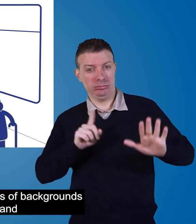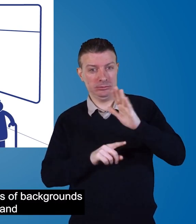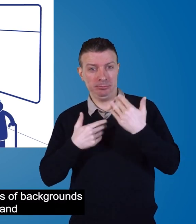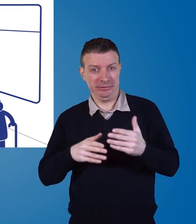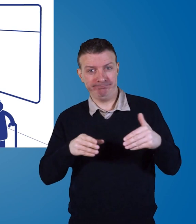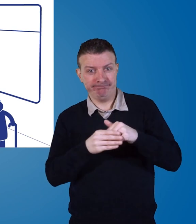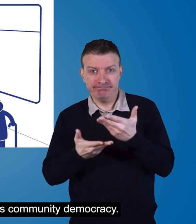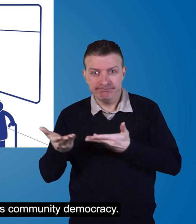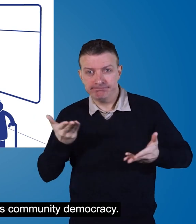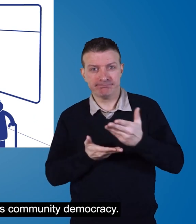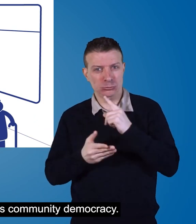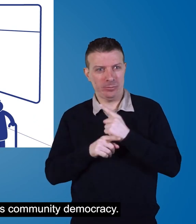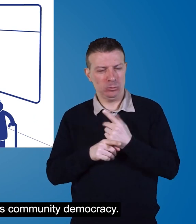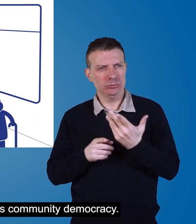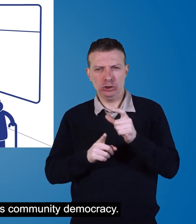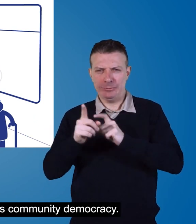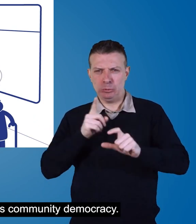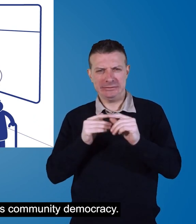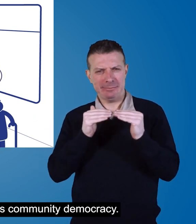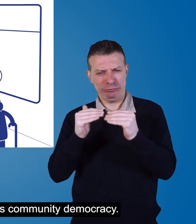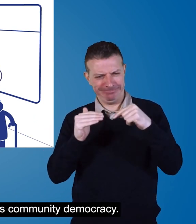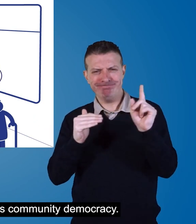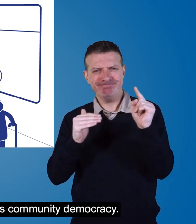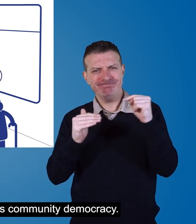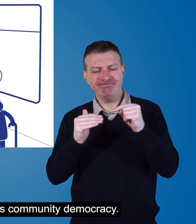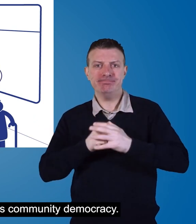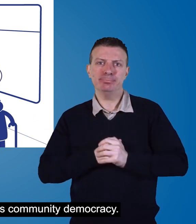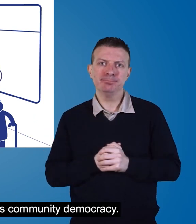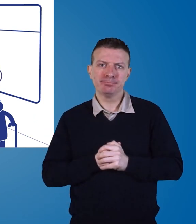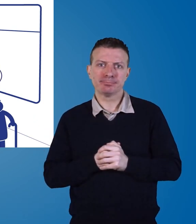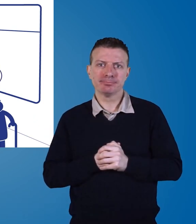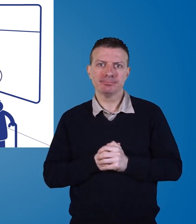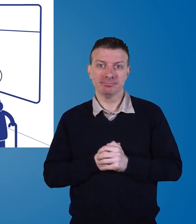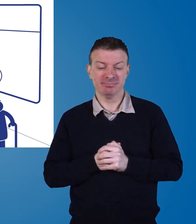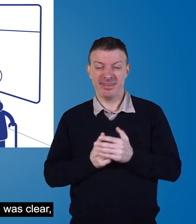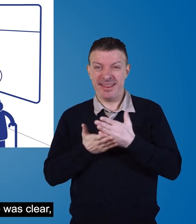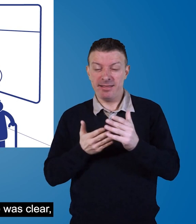Scotland join the conversation to discuss community democracy. And the